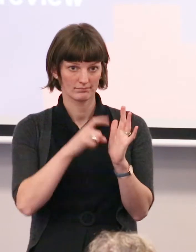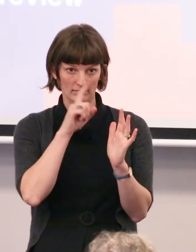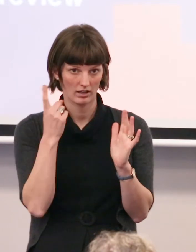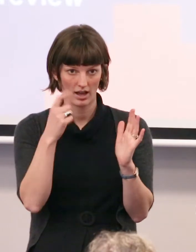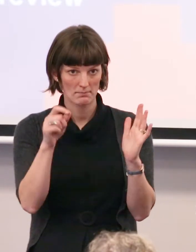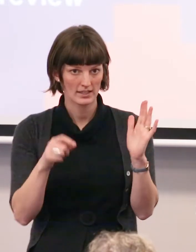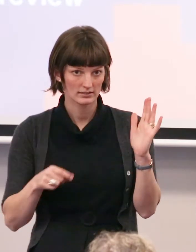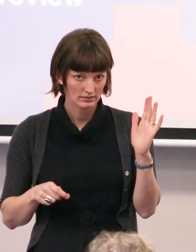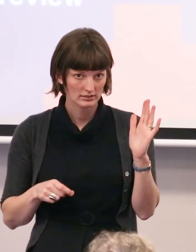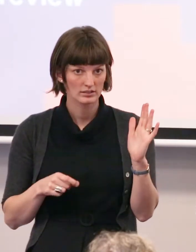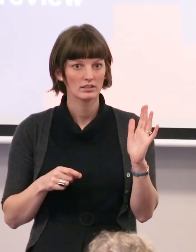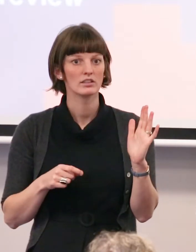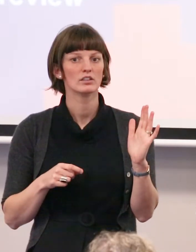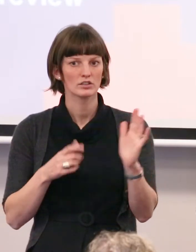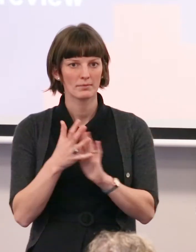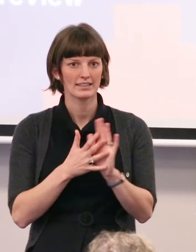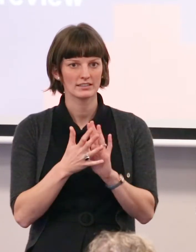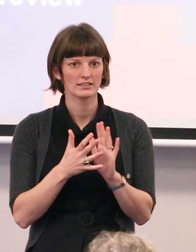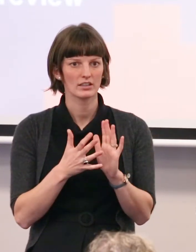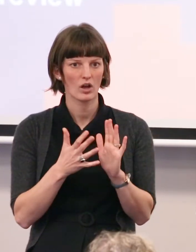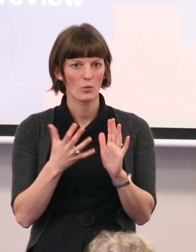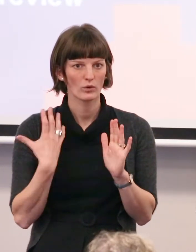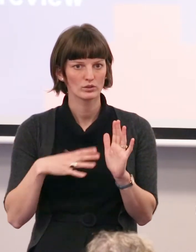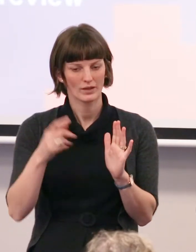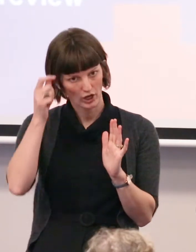know, really, really wanting to acknowledge the work that they've